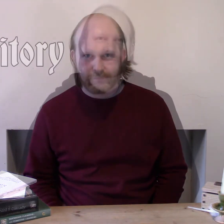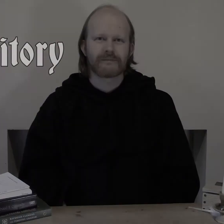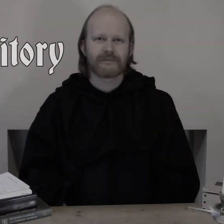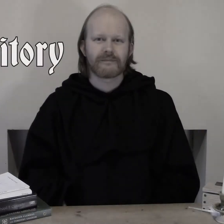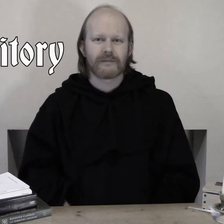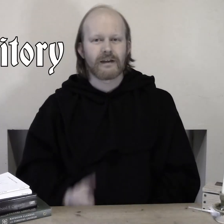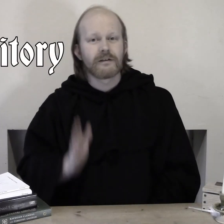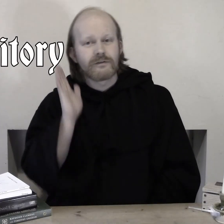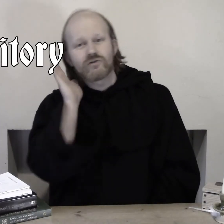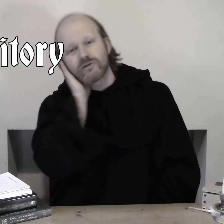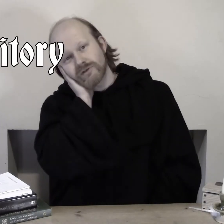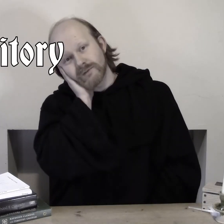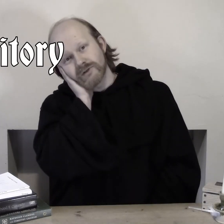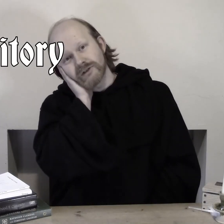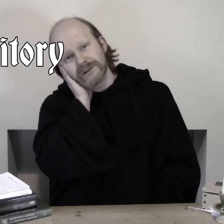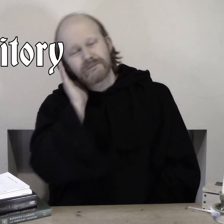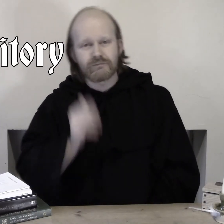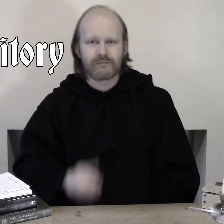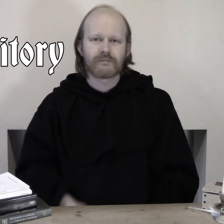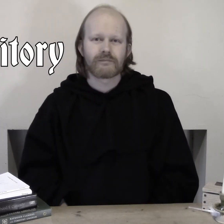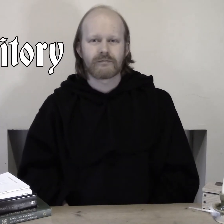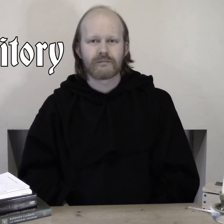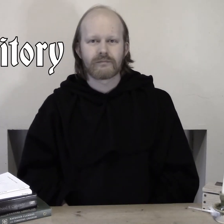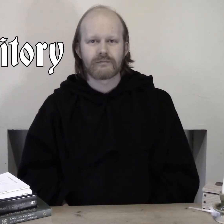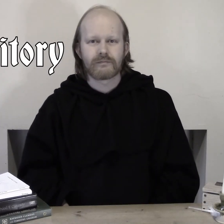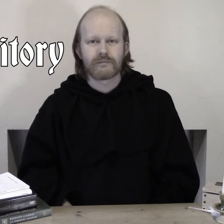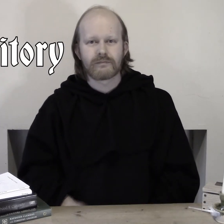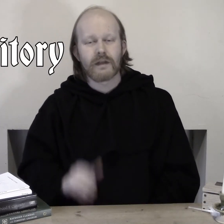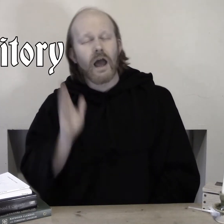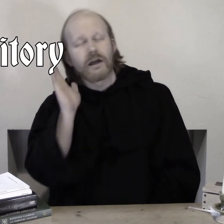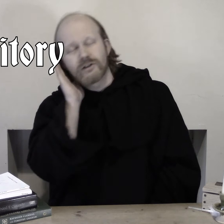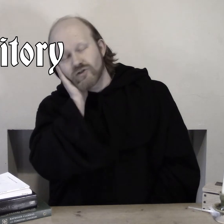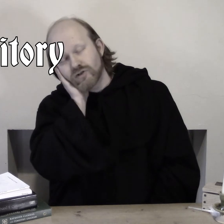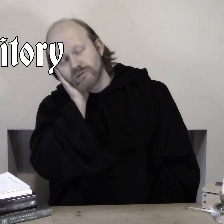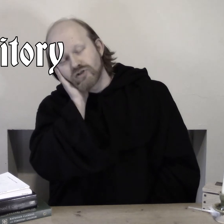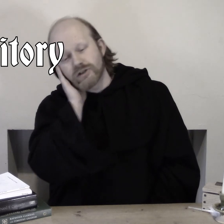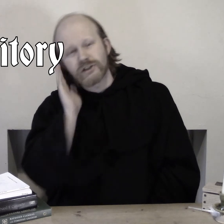From the Refectory the author moves to the Dormitory.